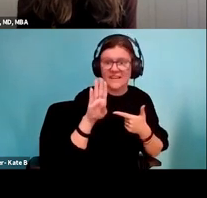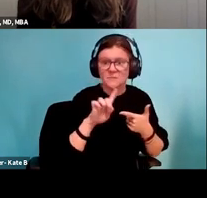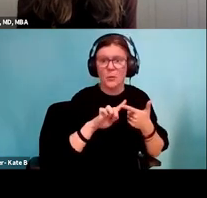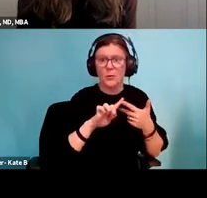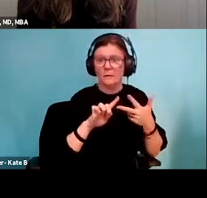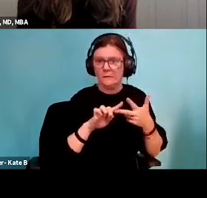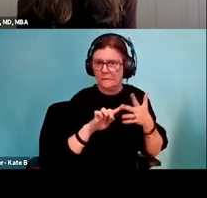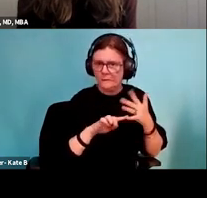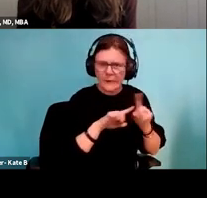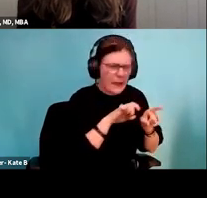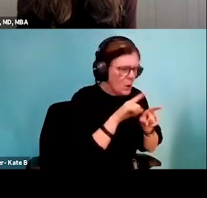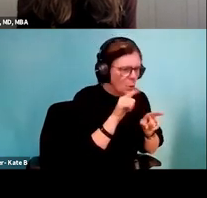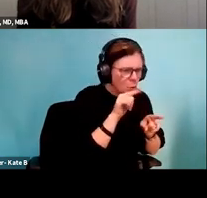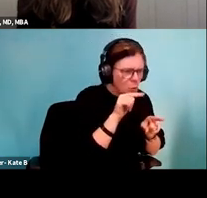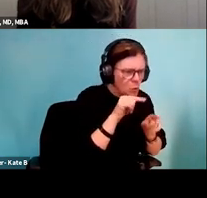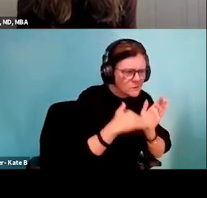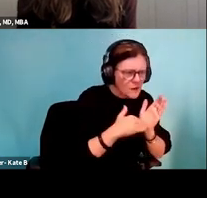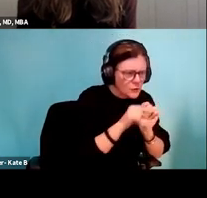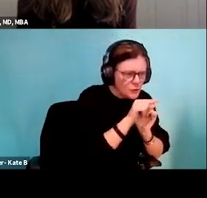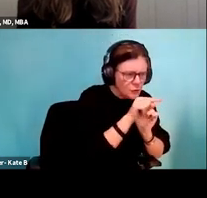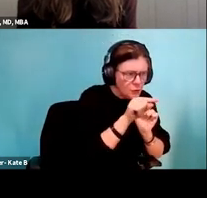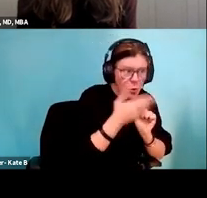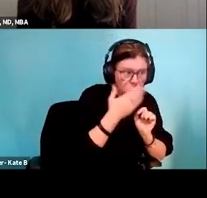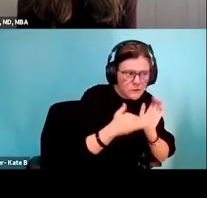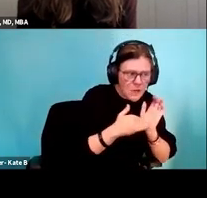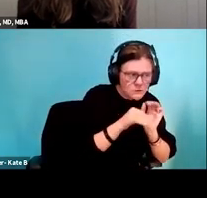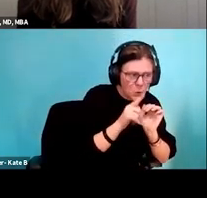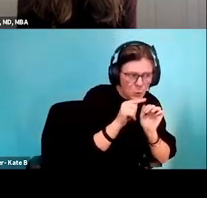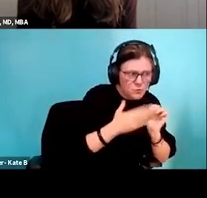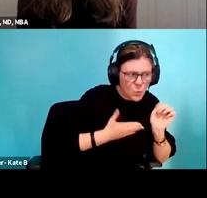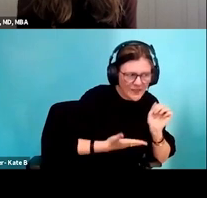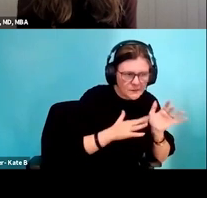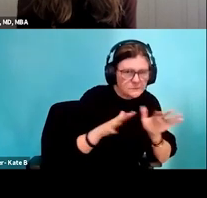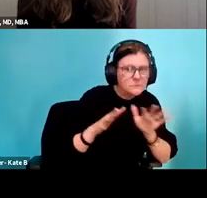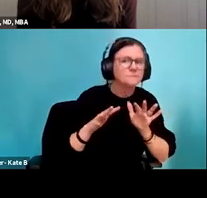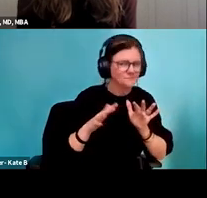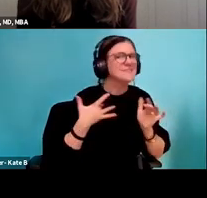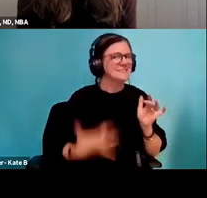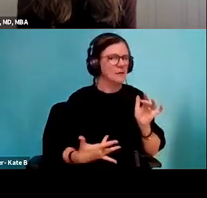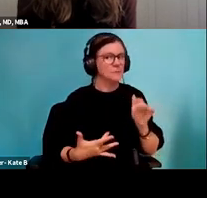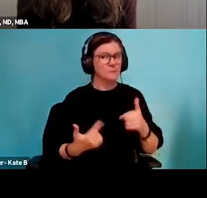support groups, for those types of recommendations. I do think that if it were me, I would certainly